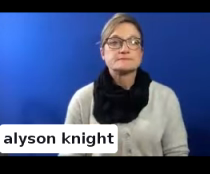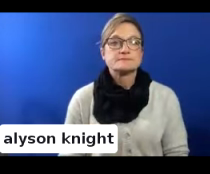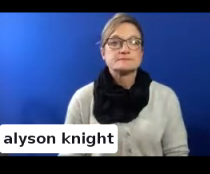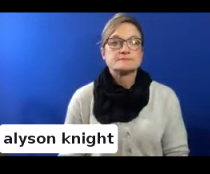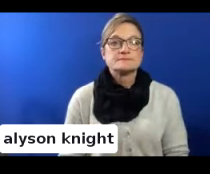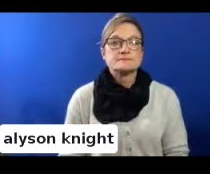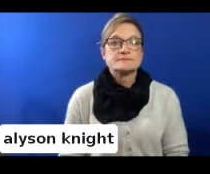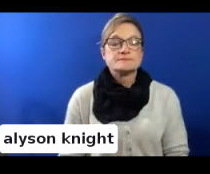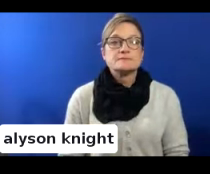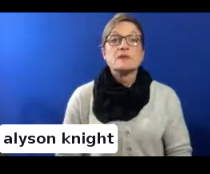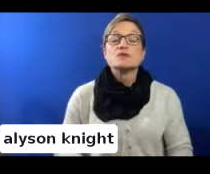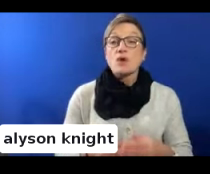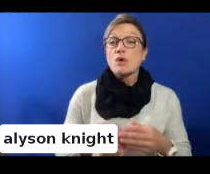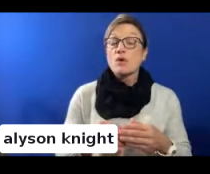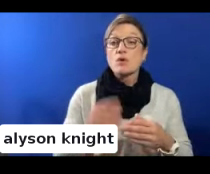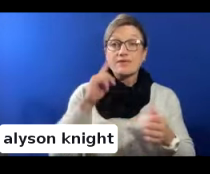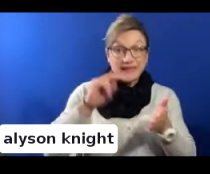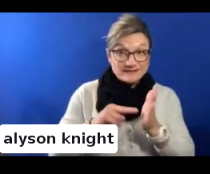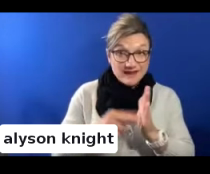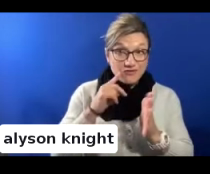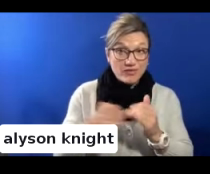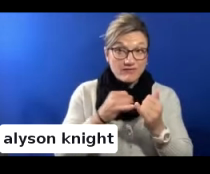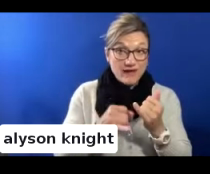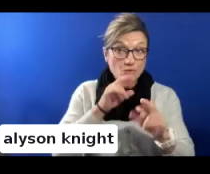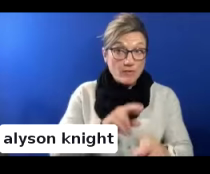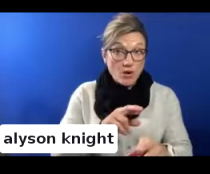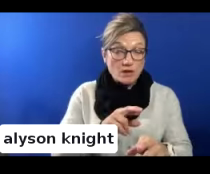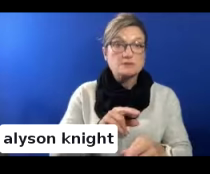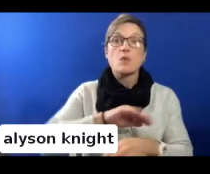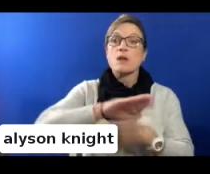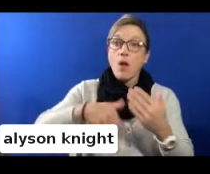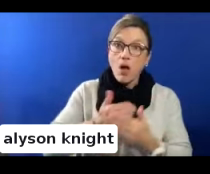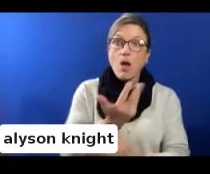The intent of the final report is to provide an all inclusive accounting